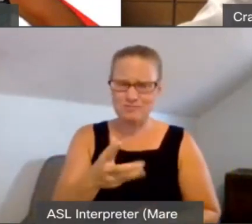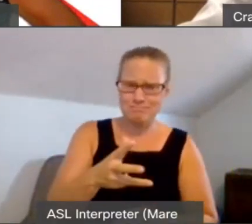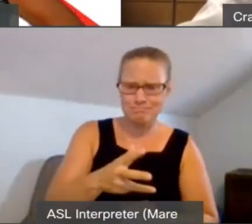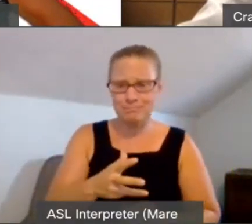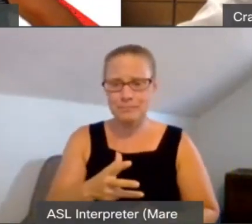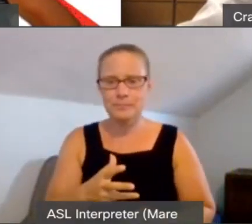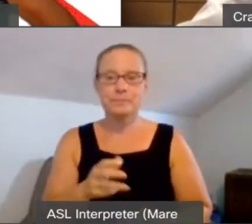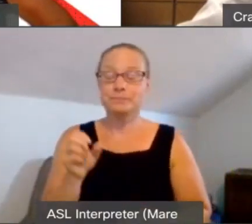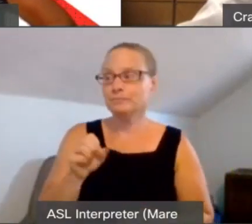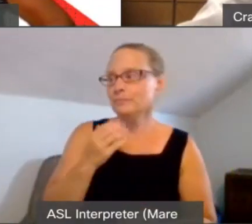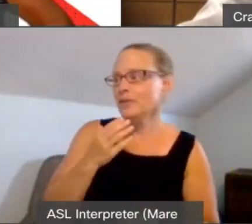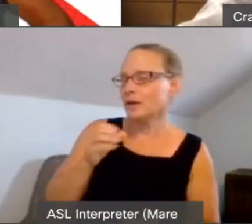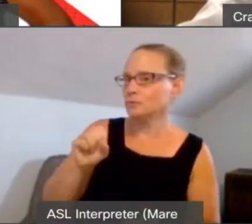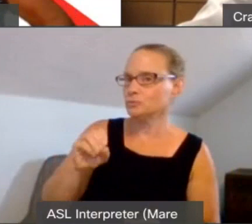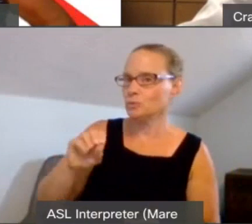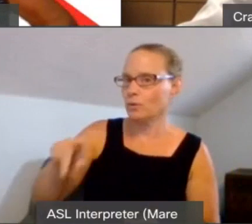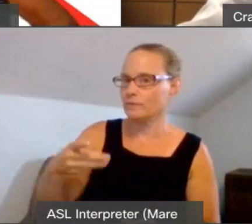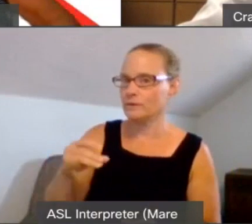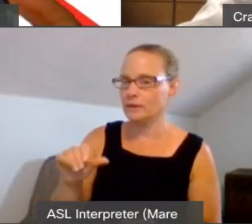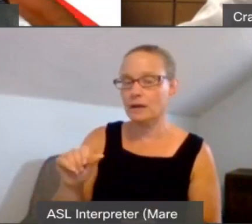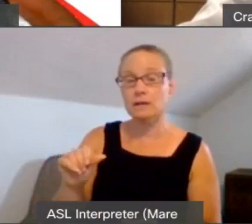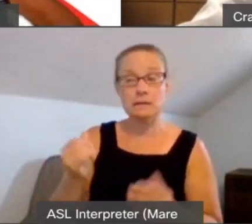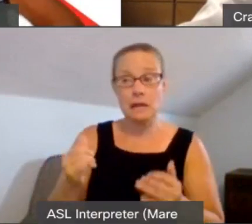Yeah, thank you Sophia. And either Judge or Dr. Marlowe, did you wanna